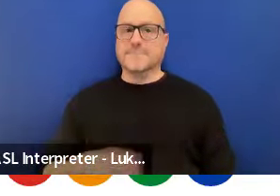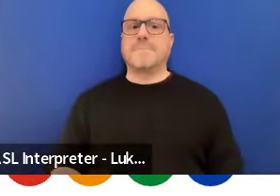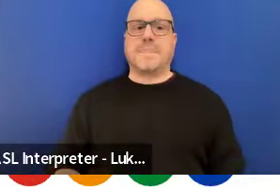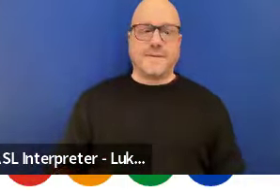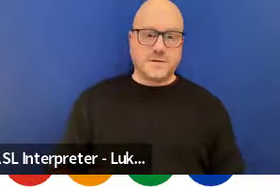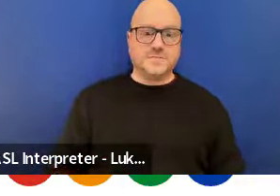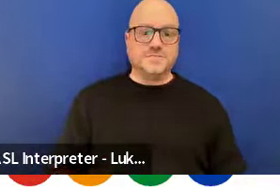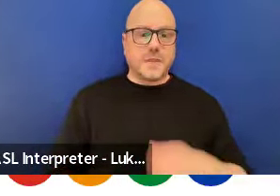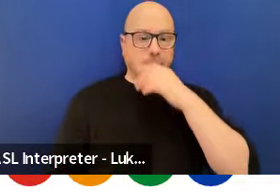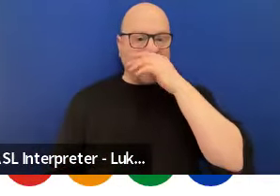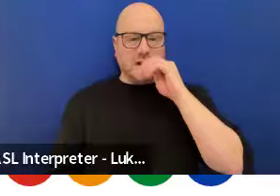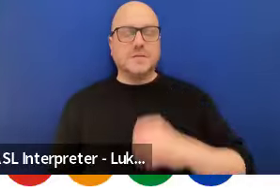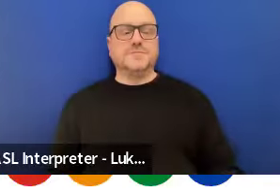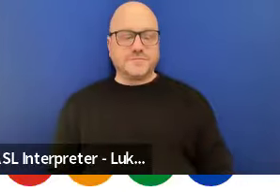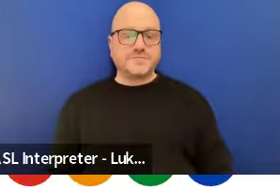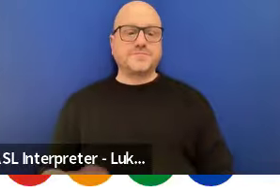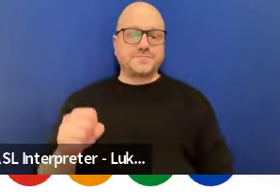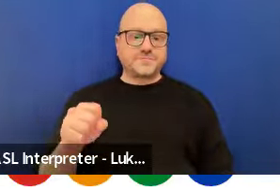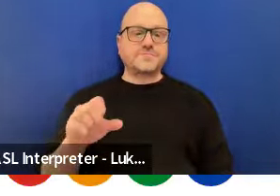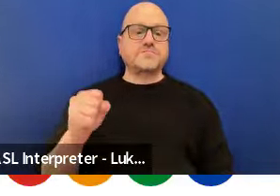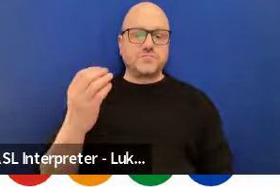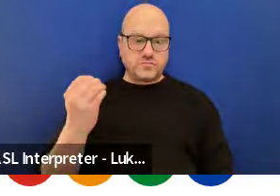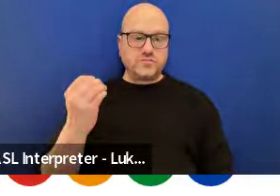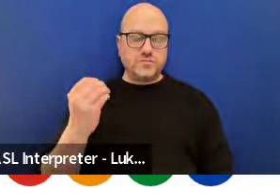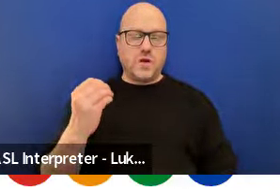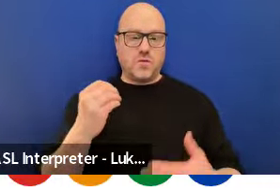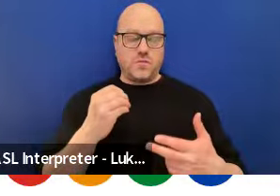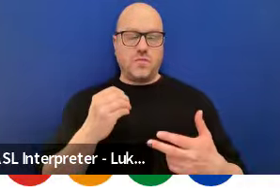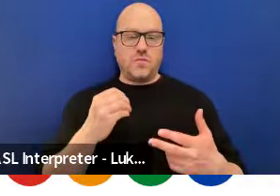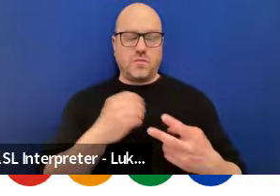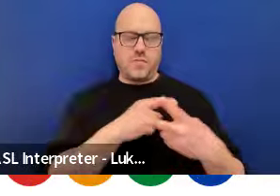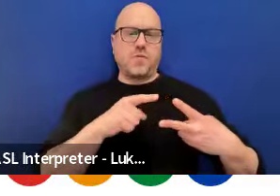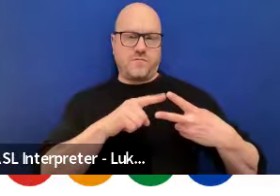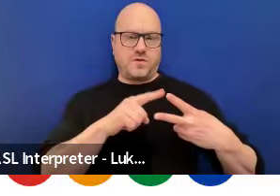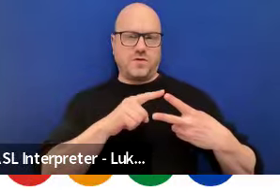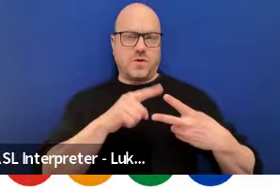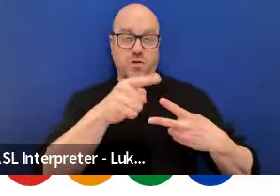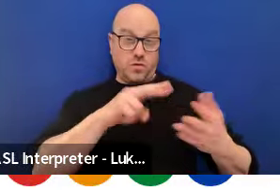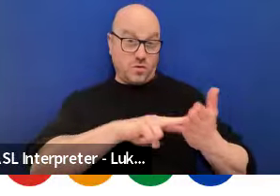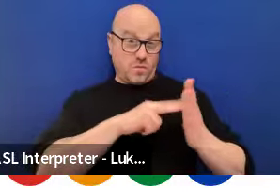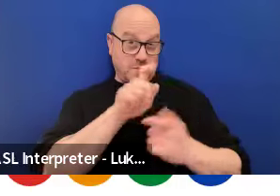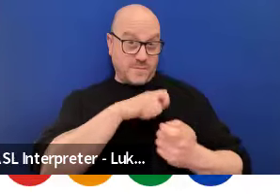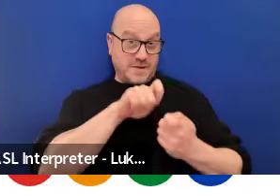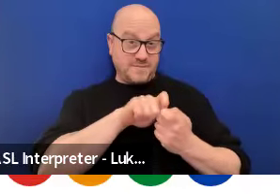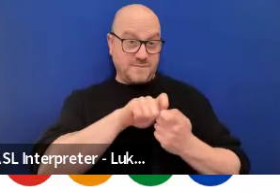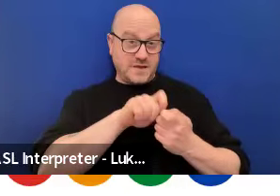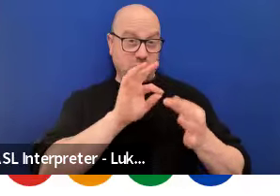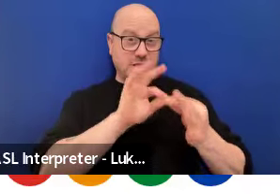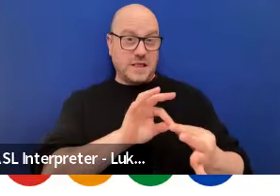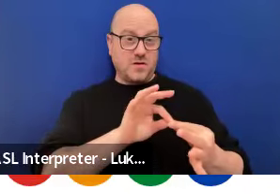CAN SUPPORT MY CONSUMERS. THANK YOU.>> THANK YOU.